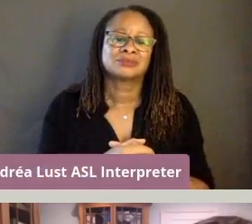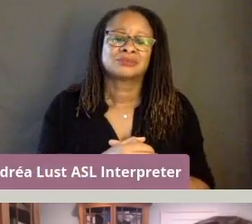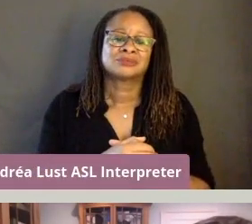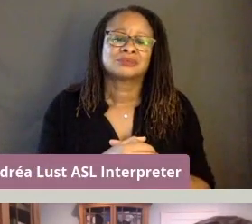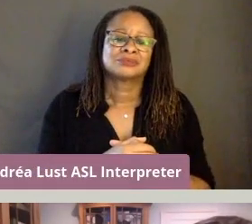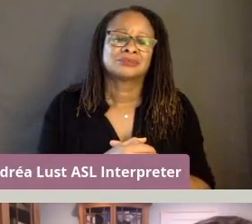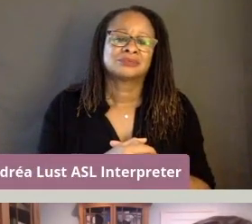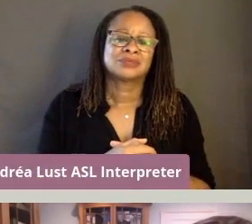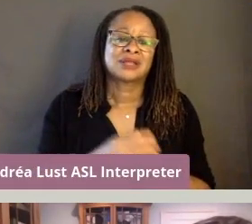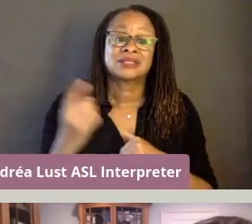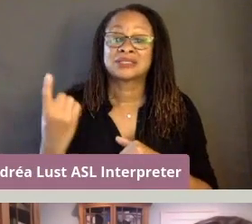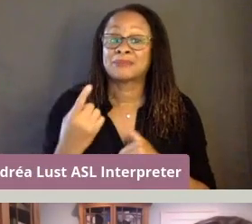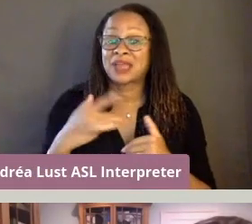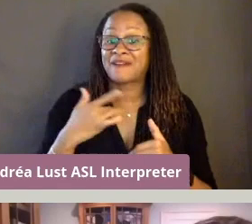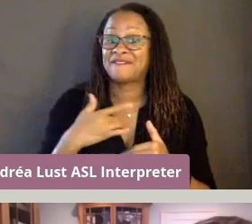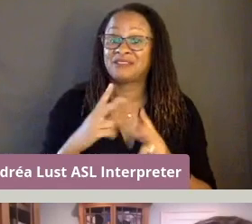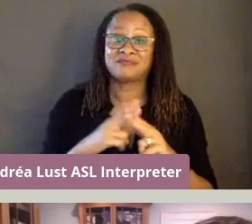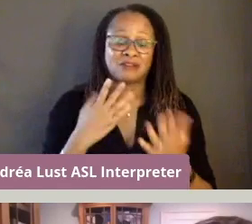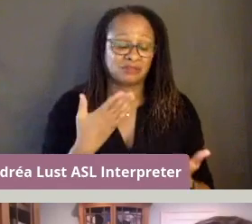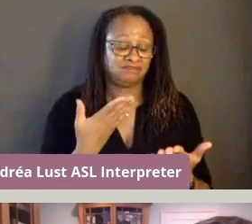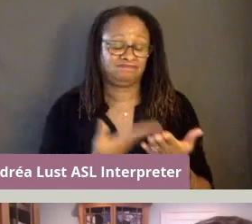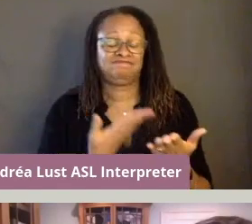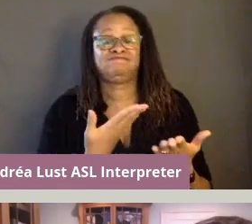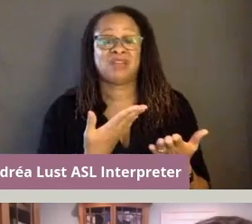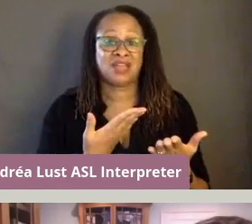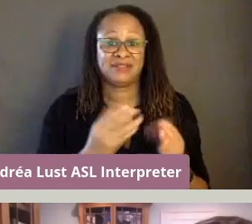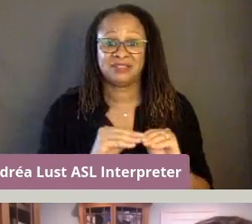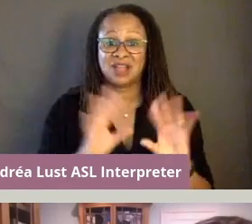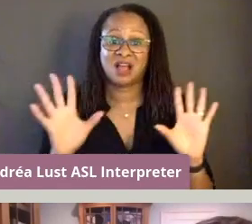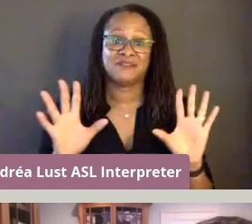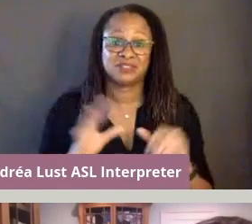but something that I feel has become very evident